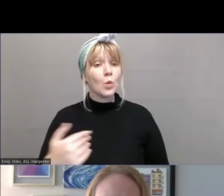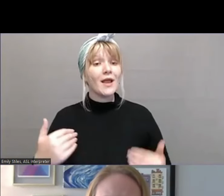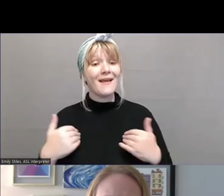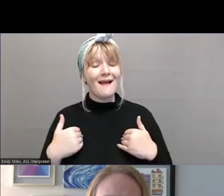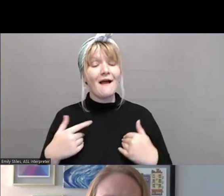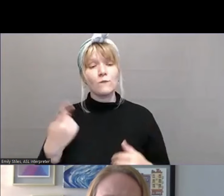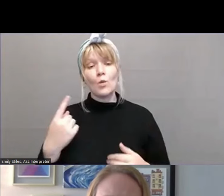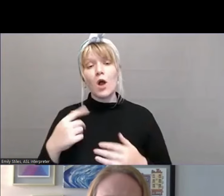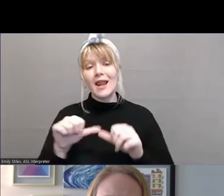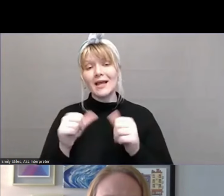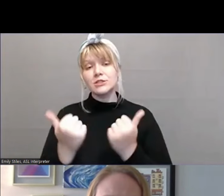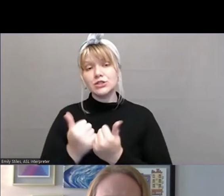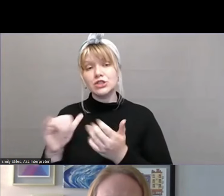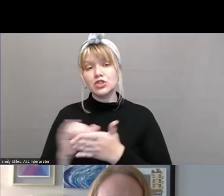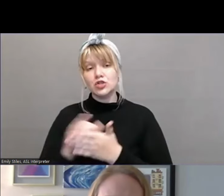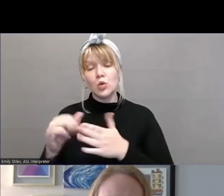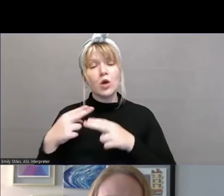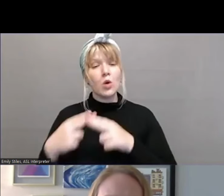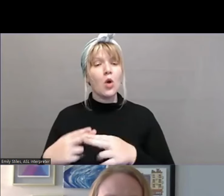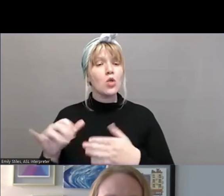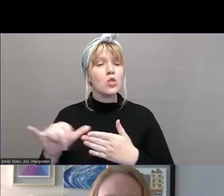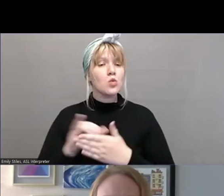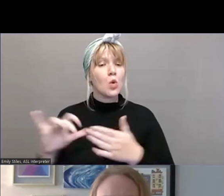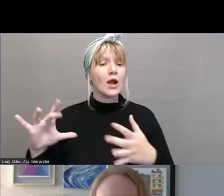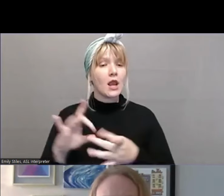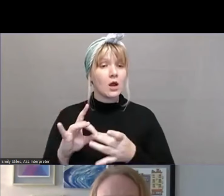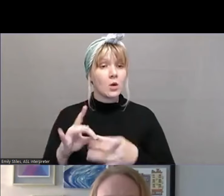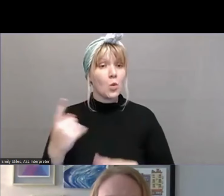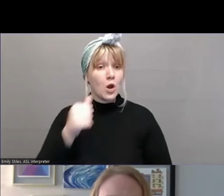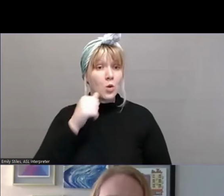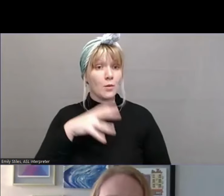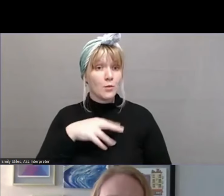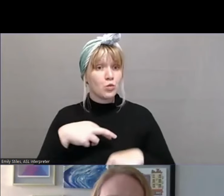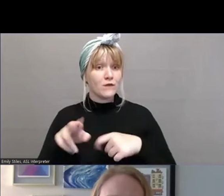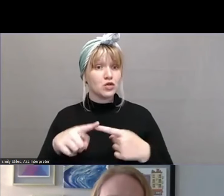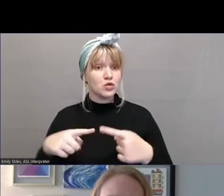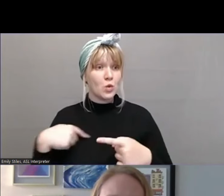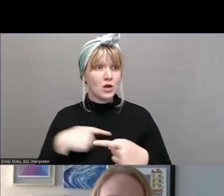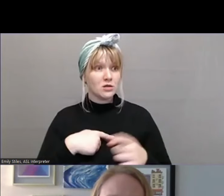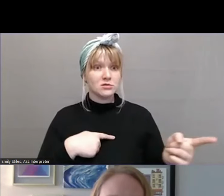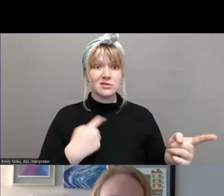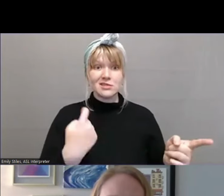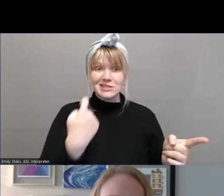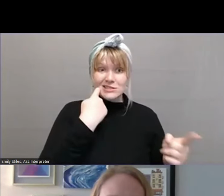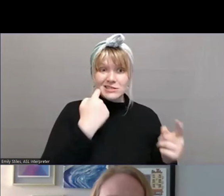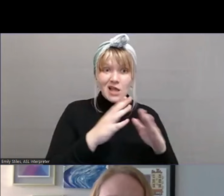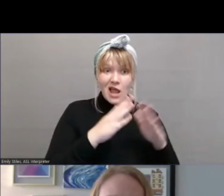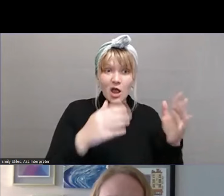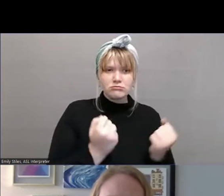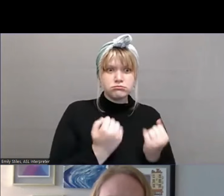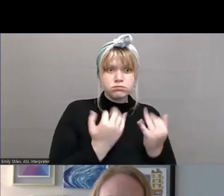We had a woman who was referred to us whose home had burned down, and she was living in a hotel.